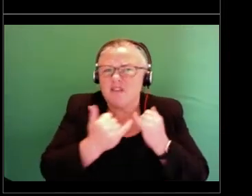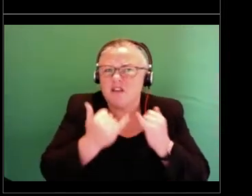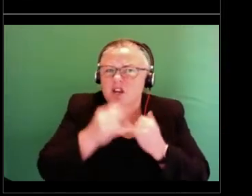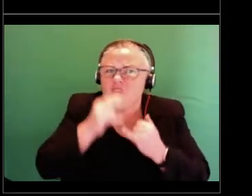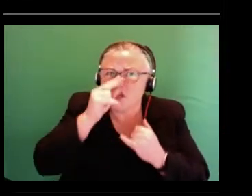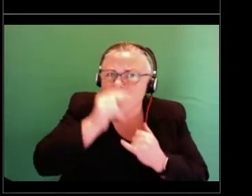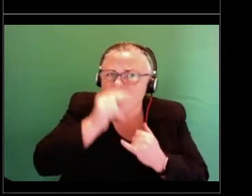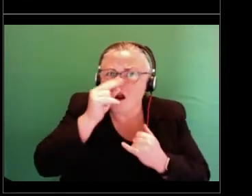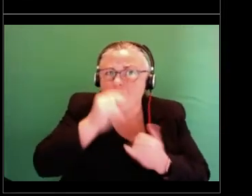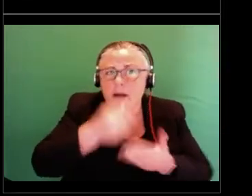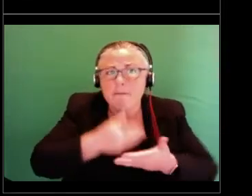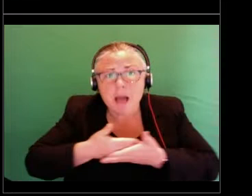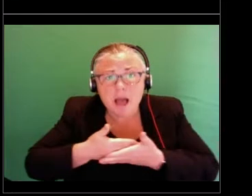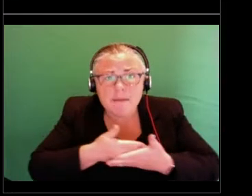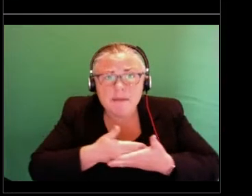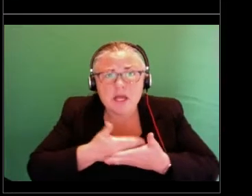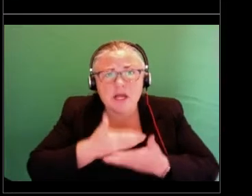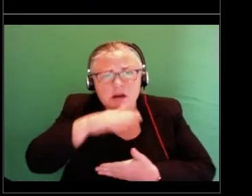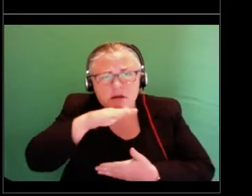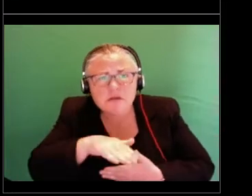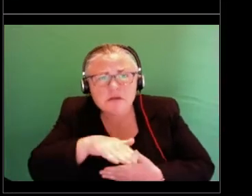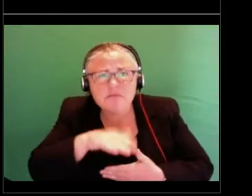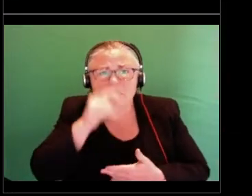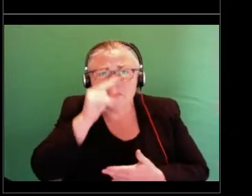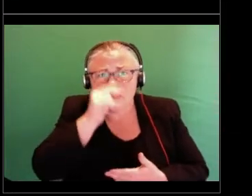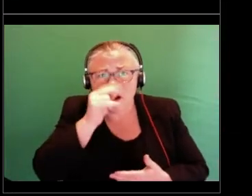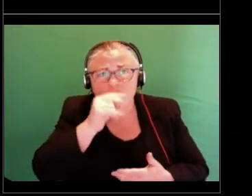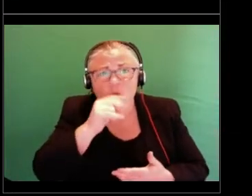of Legal Aid, but we do have some parameters.